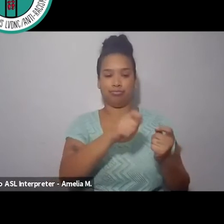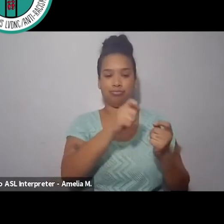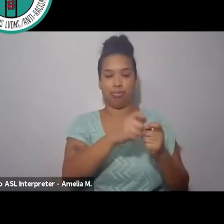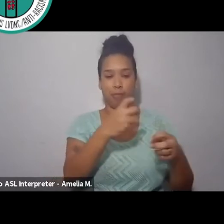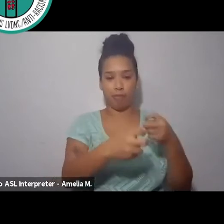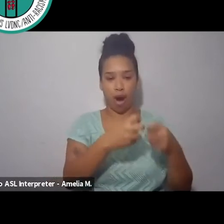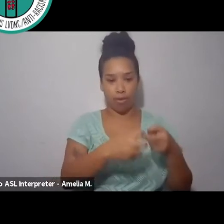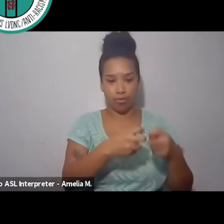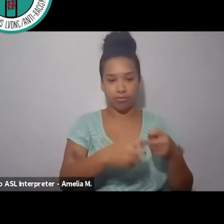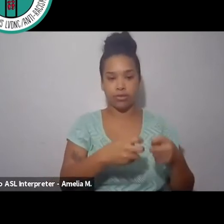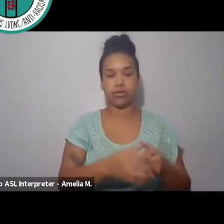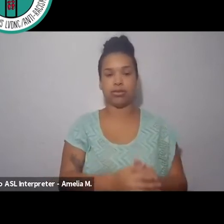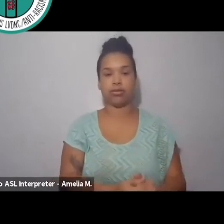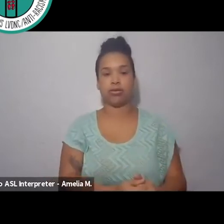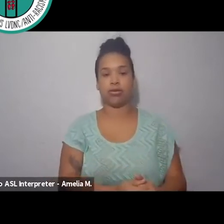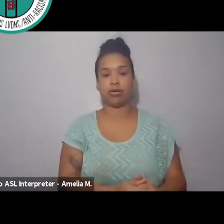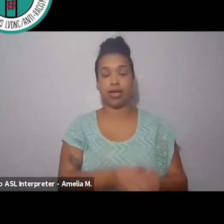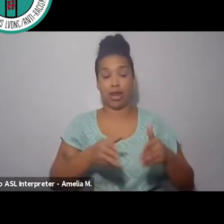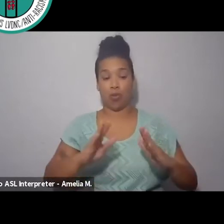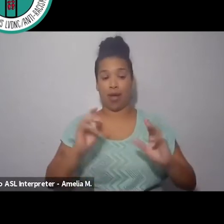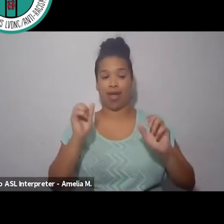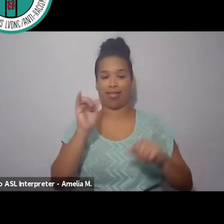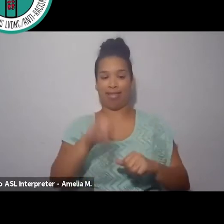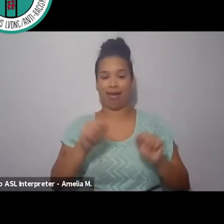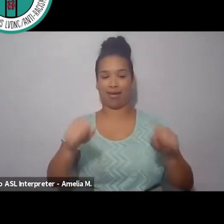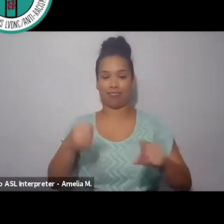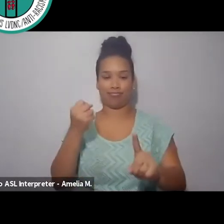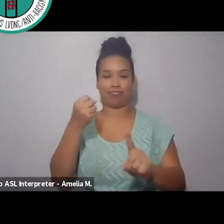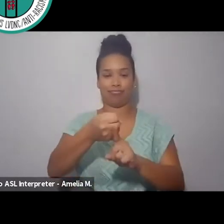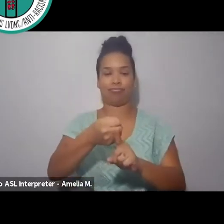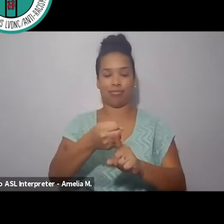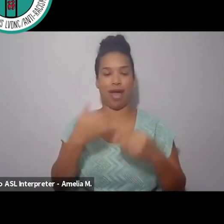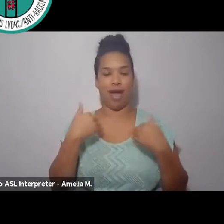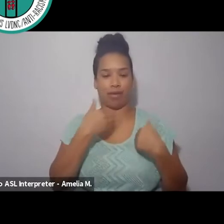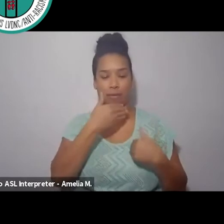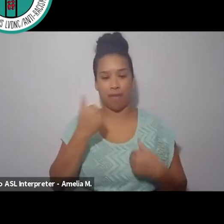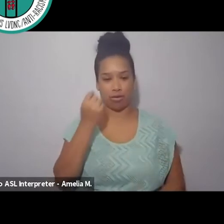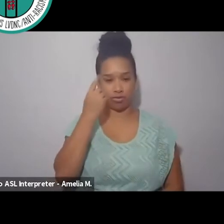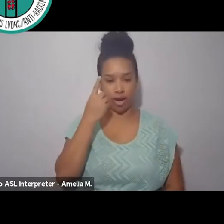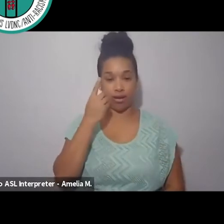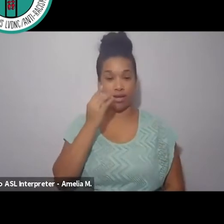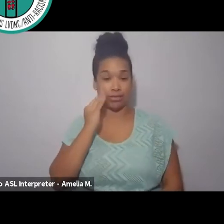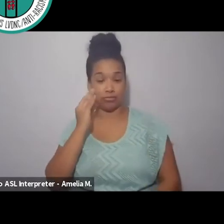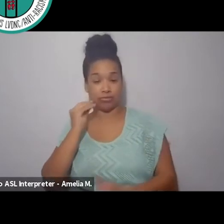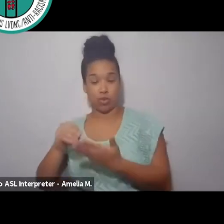or a manner that actually breaks through, and just so you have a better understanding. Experiential learning in a sense as to get involved